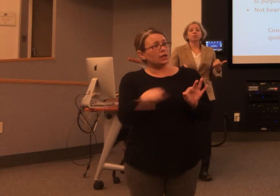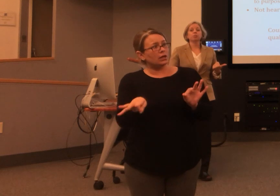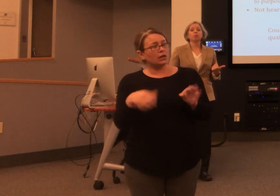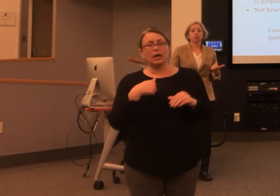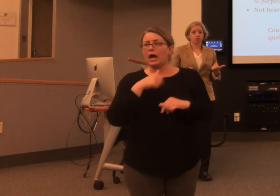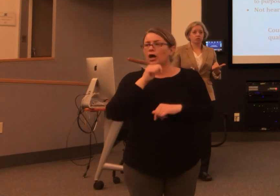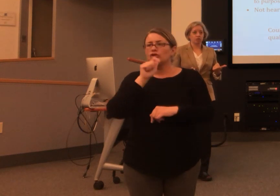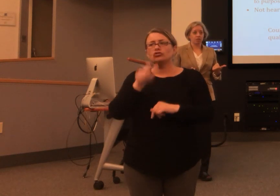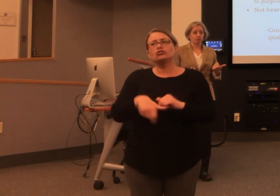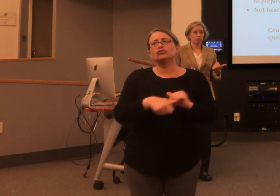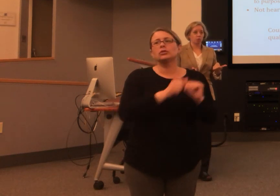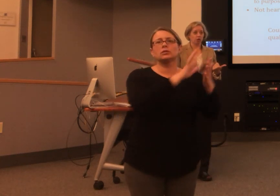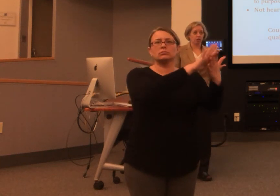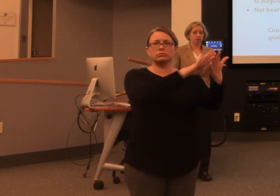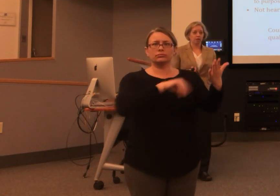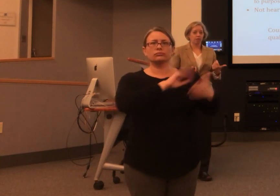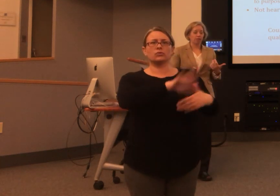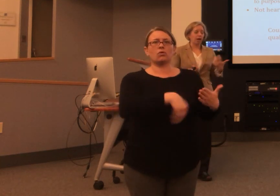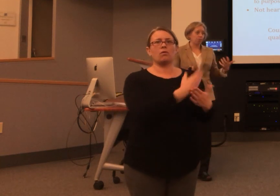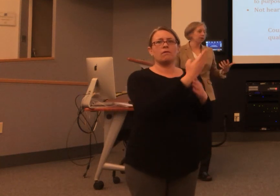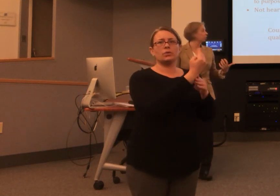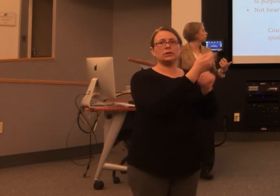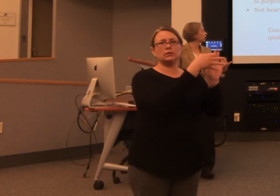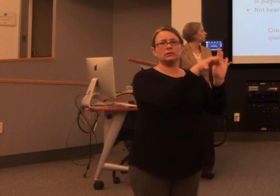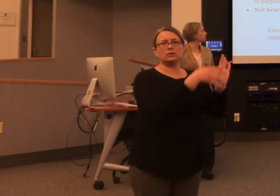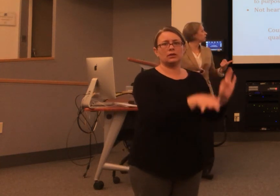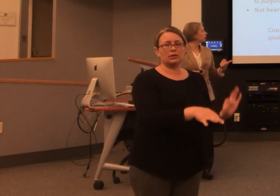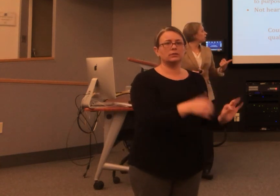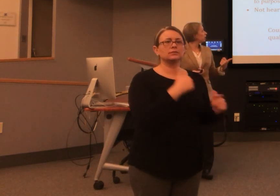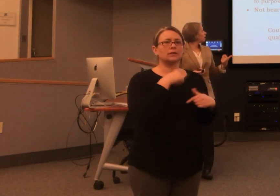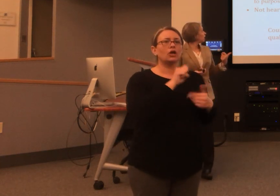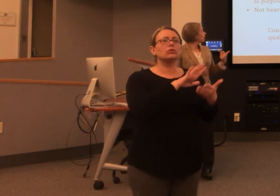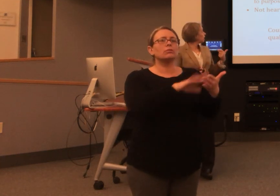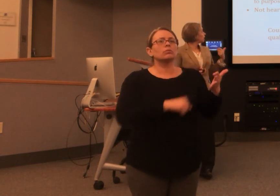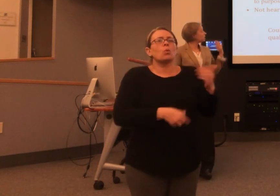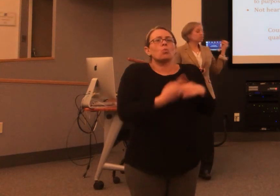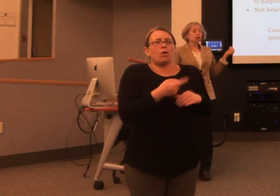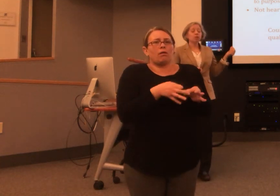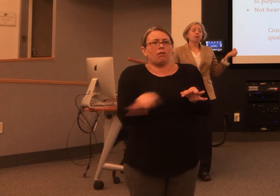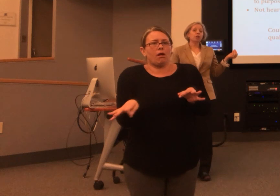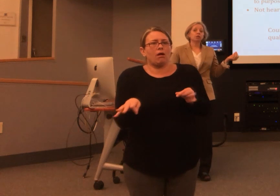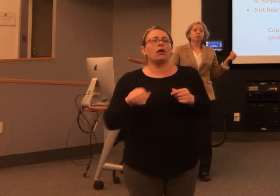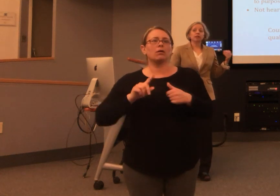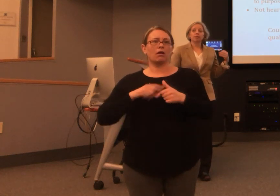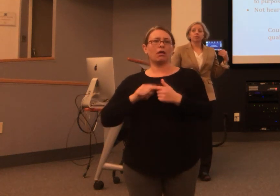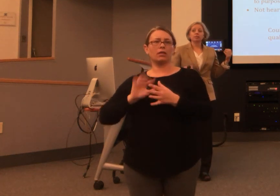It's obviously in proportion to the work, how big the work is. And a smaller matter,